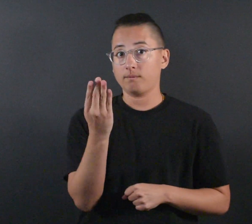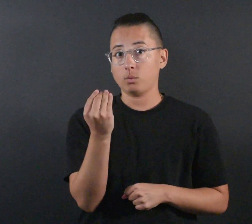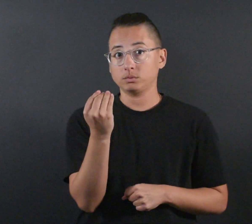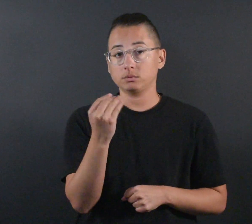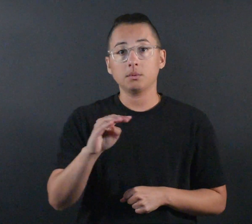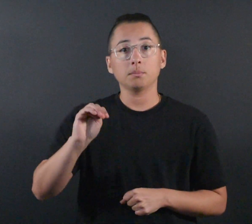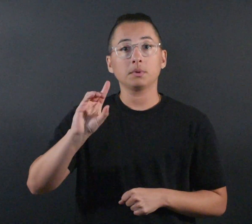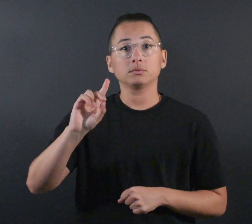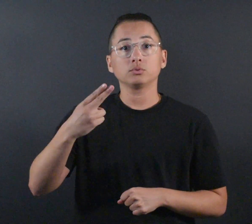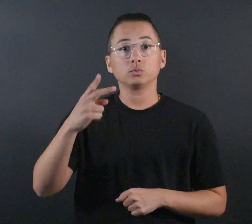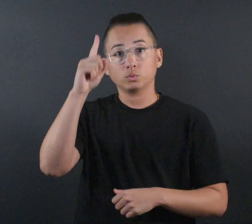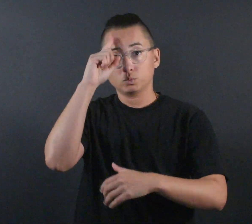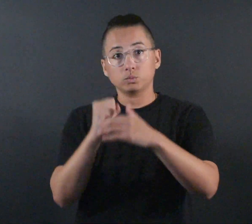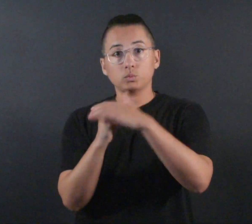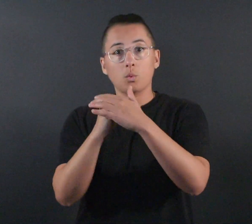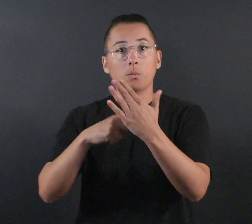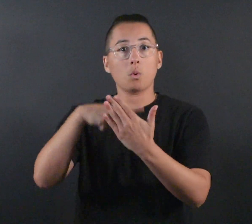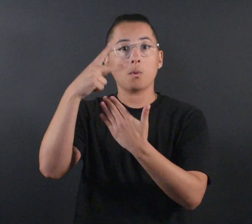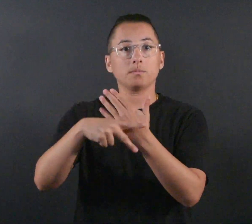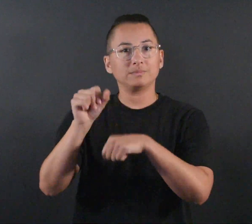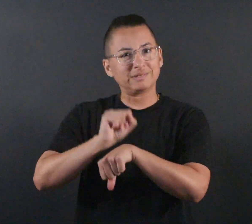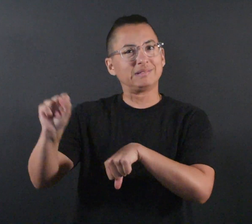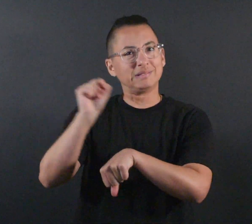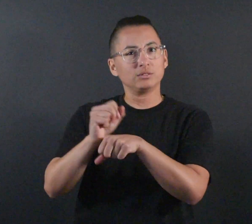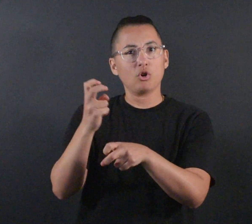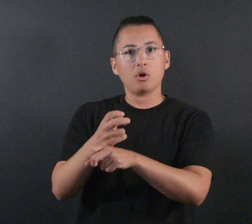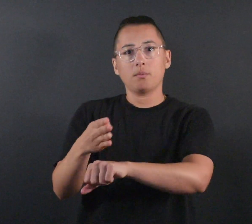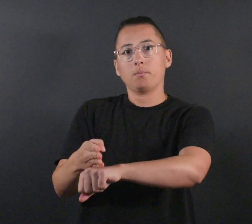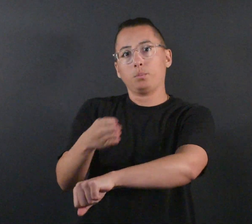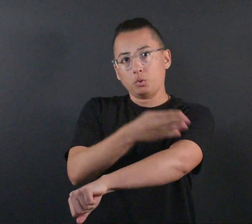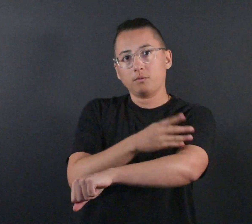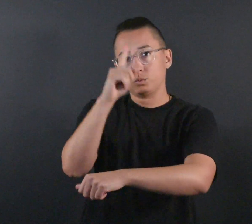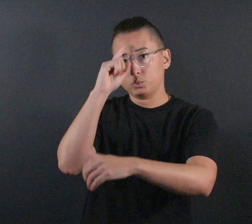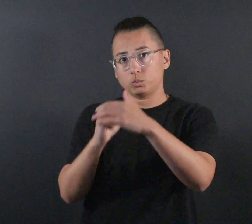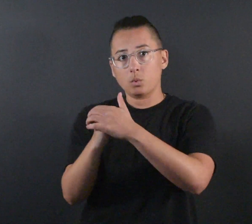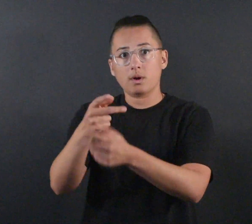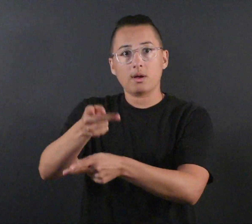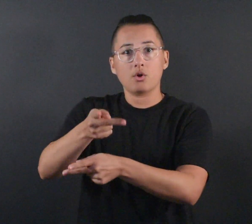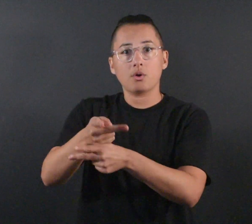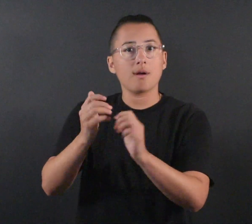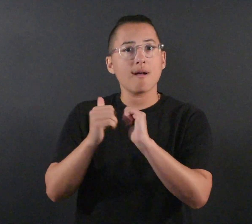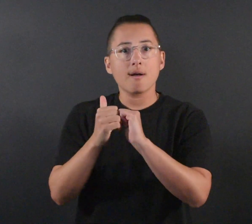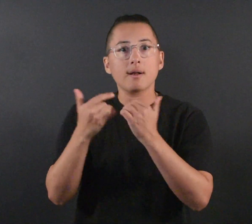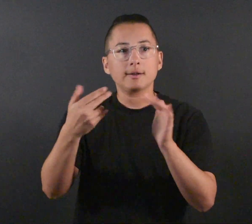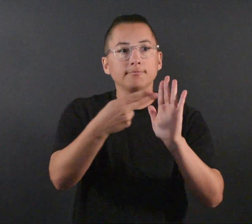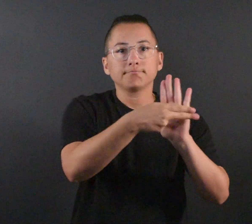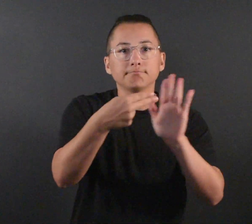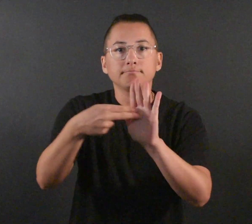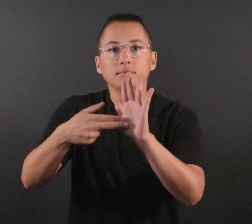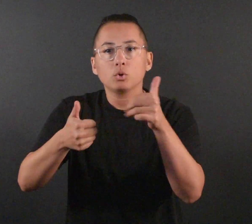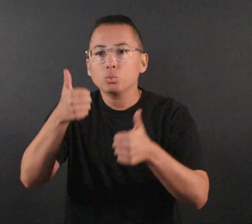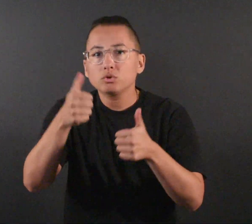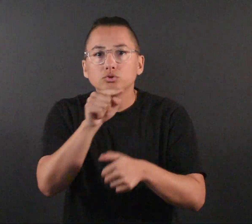Since 2014, the MDH Stroke Program has been striving to improve stroke care by designating